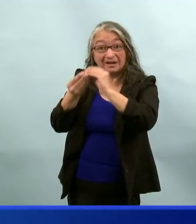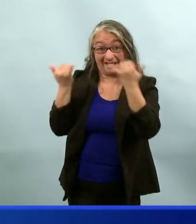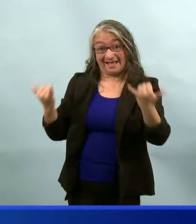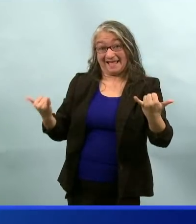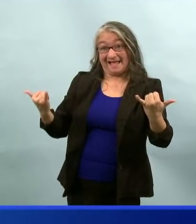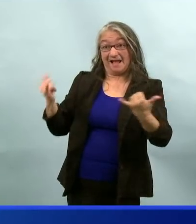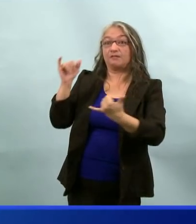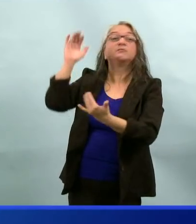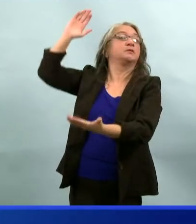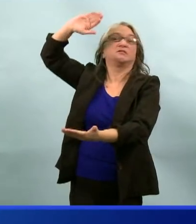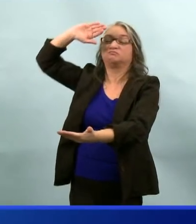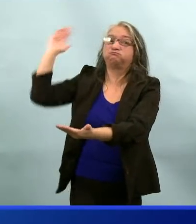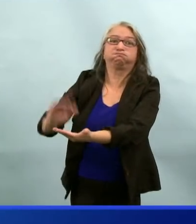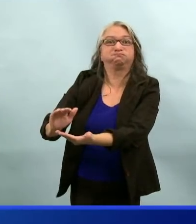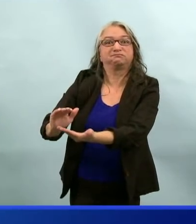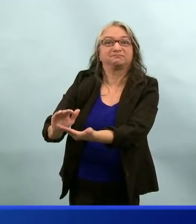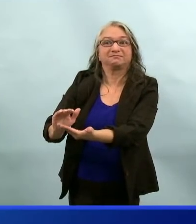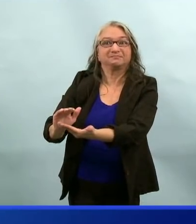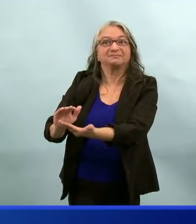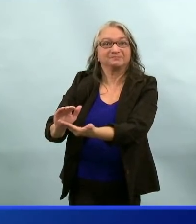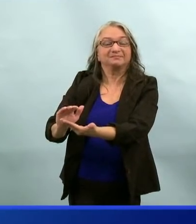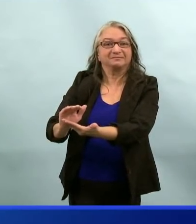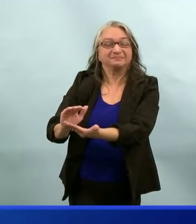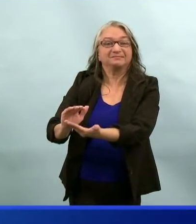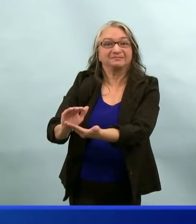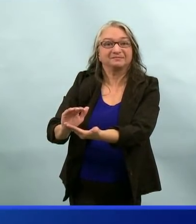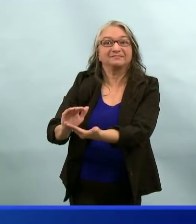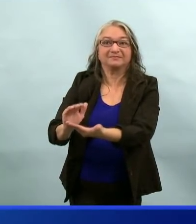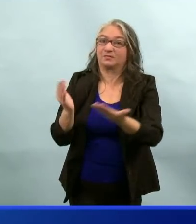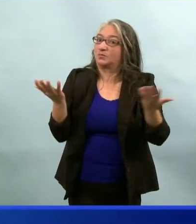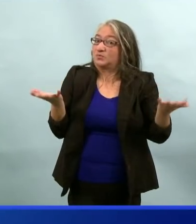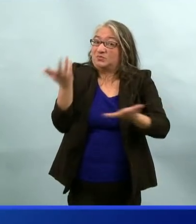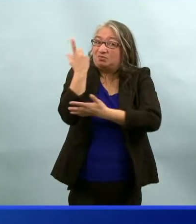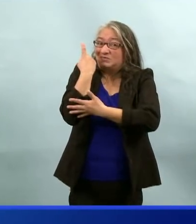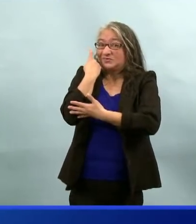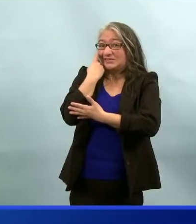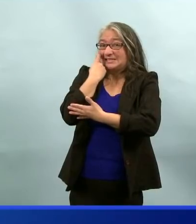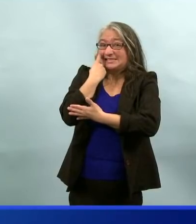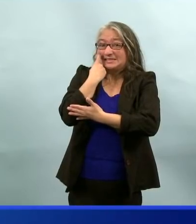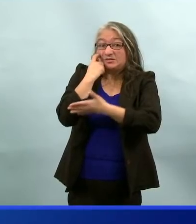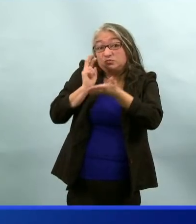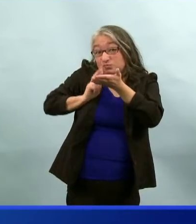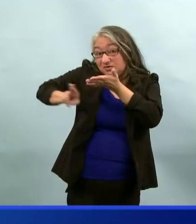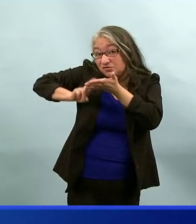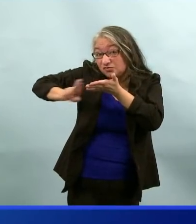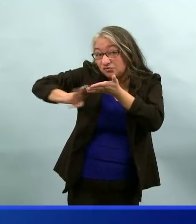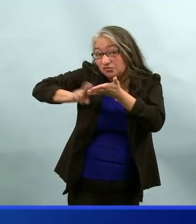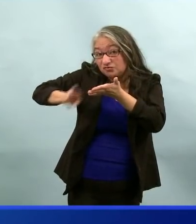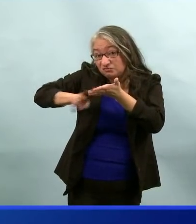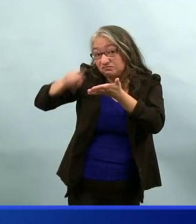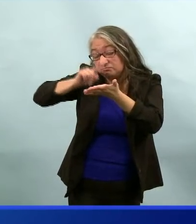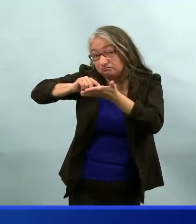in a recent study some people who were vaccinated even with a booster did test positive for omicron